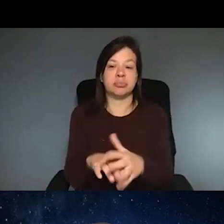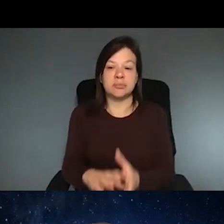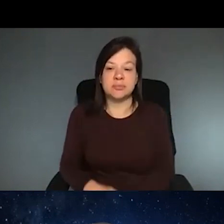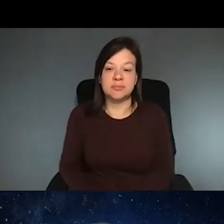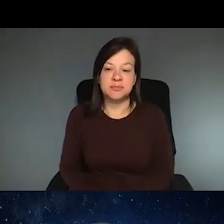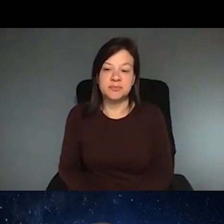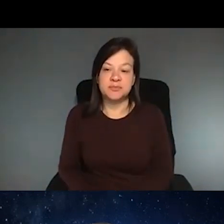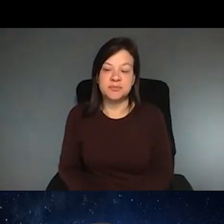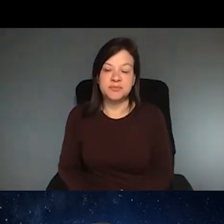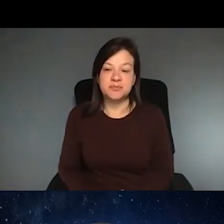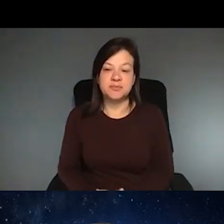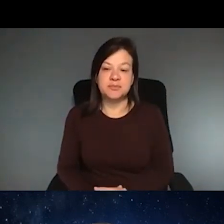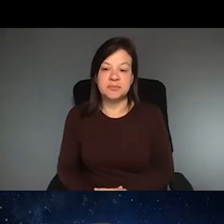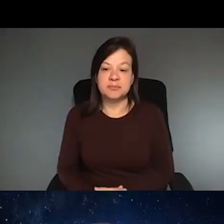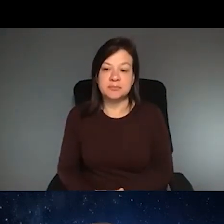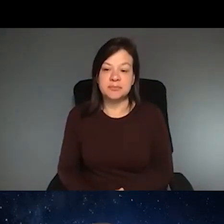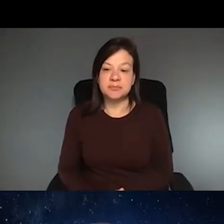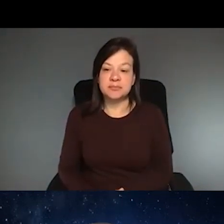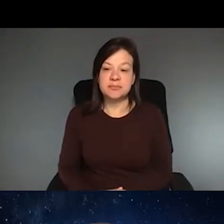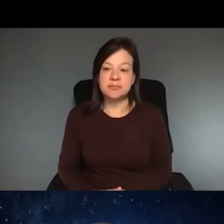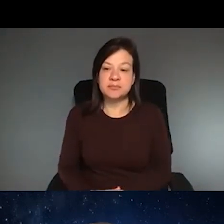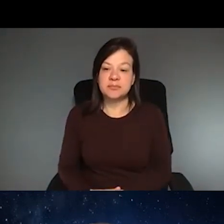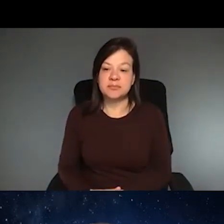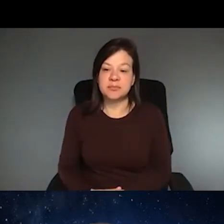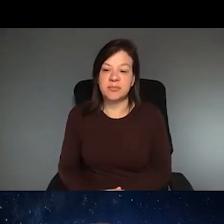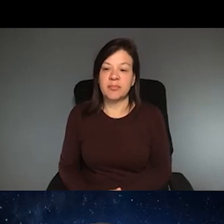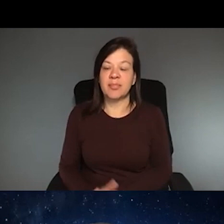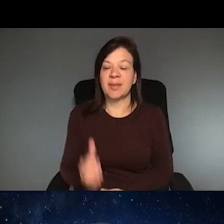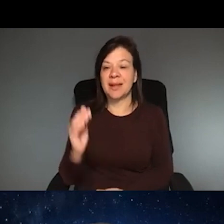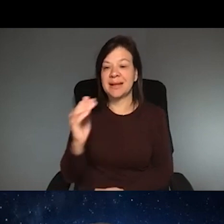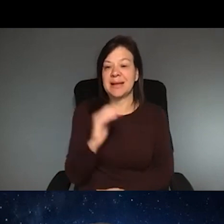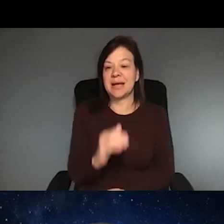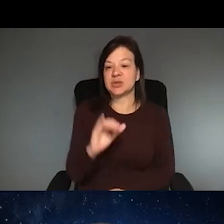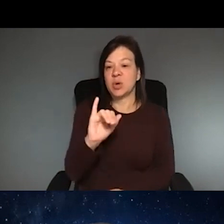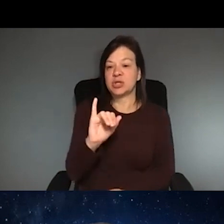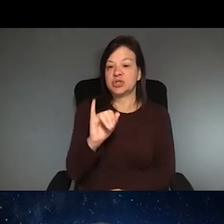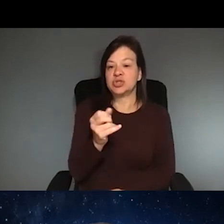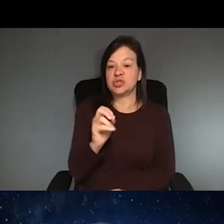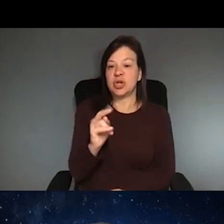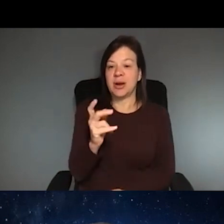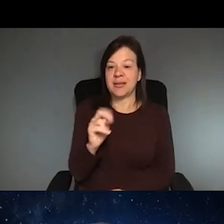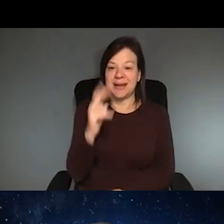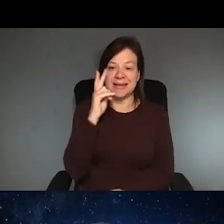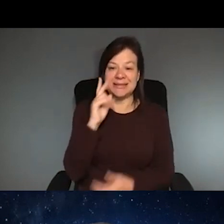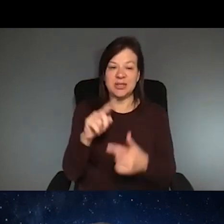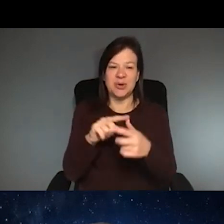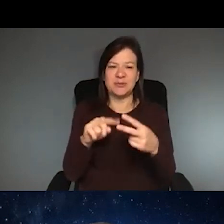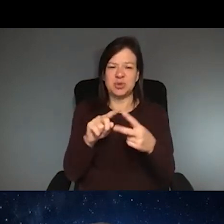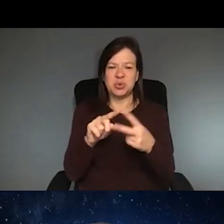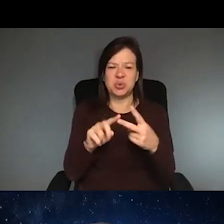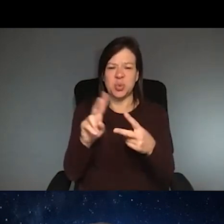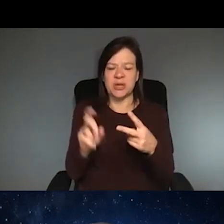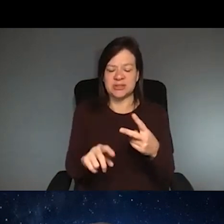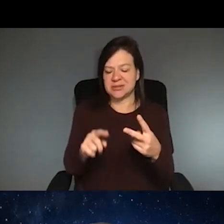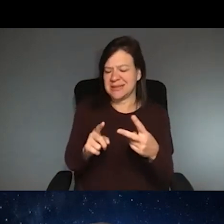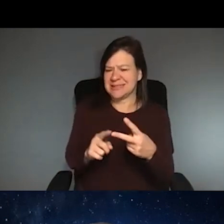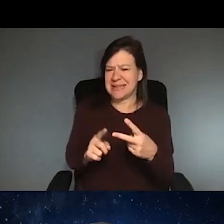NEXT UP, JONATHON, HEY HOW ARE YOU DOING, TWO QUESTIONS, SECOND ONE IS NOT A QUESTION, I HAVE A